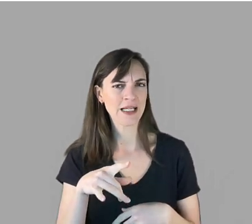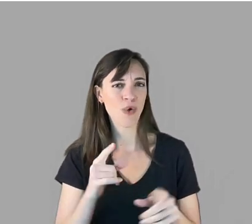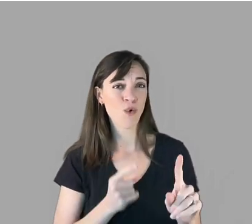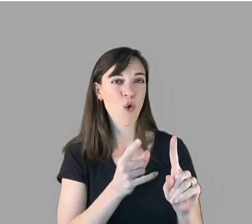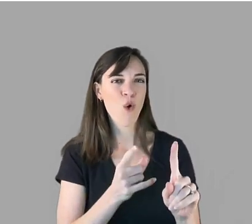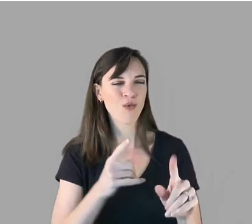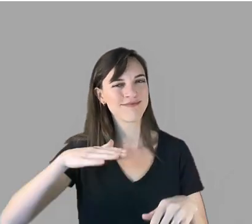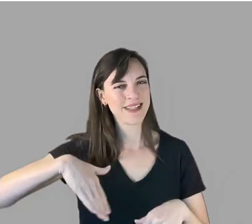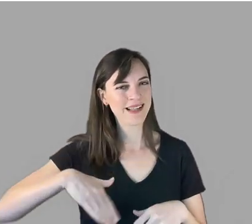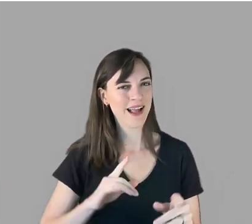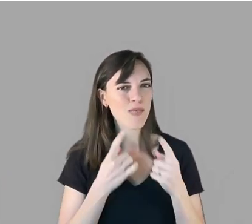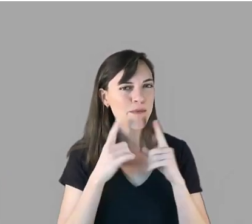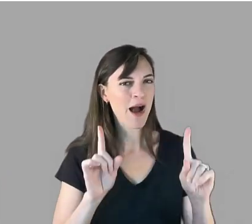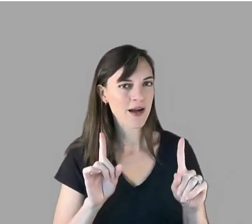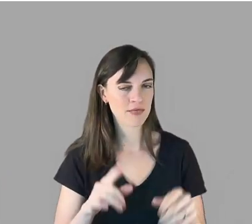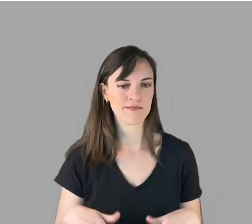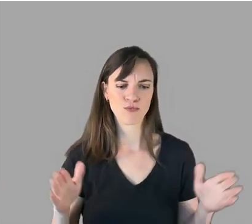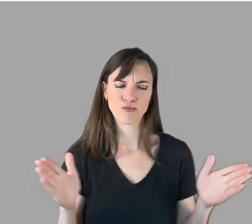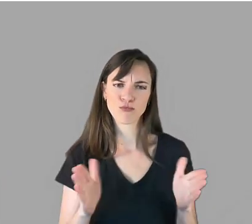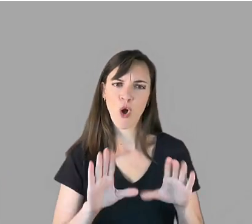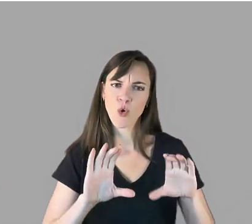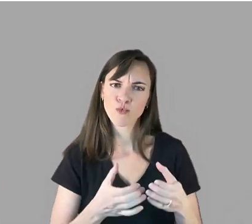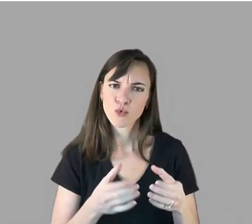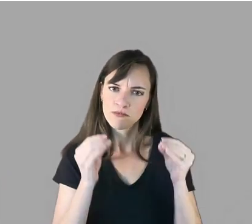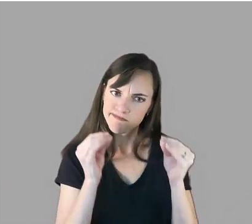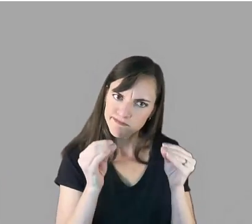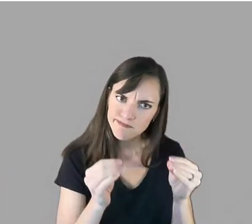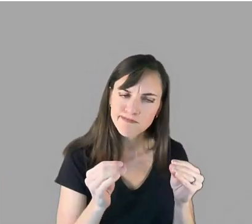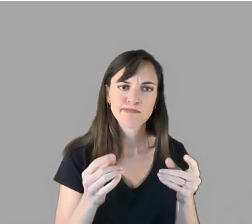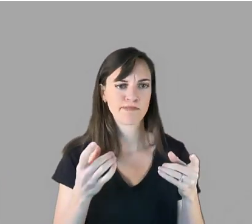groups of students." This is where students may need a little more support in explicit